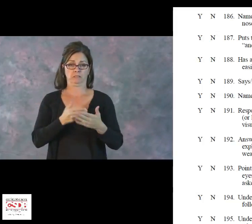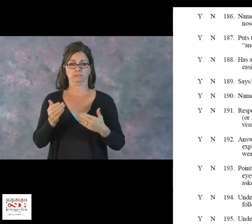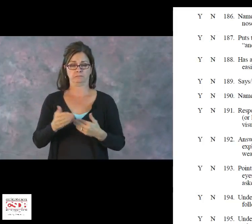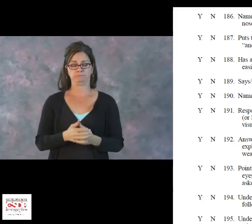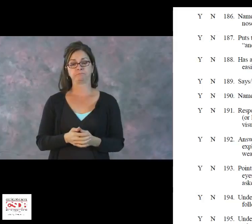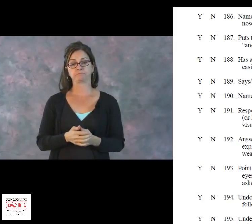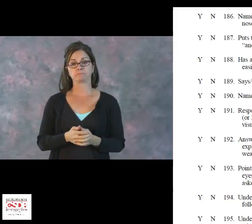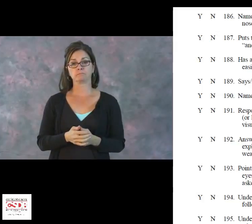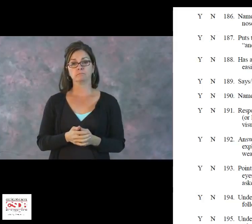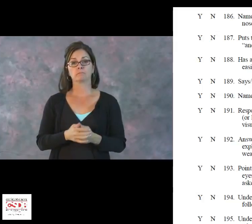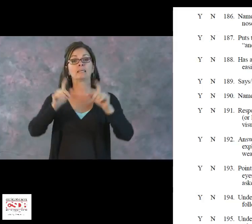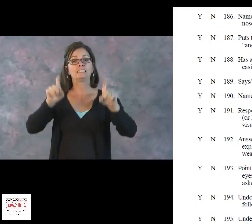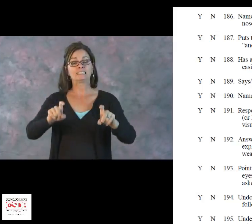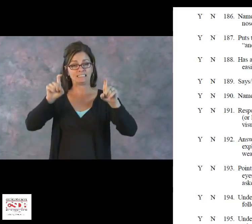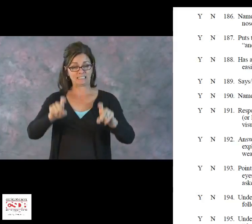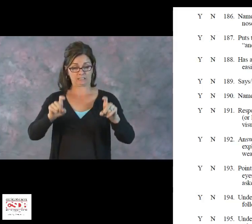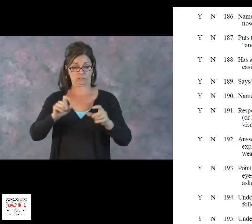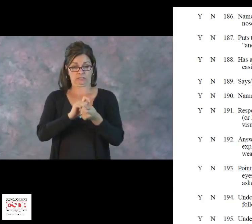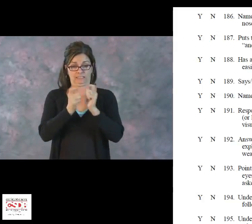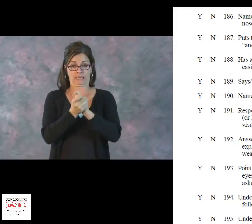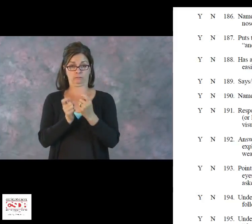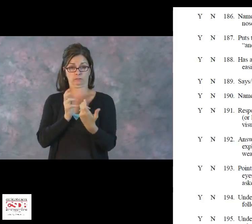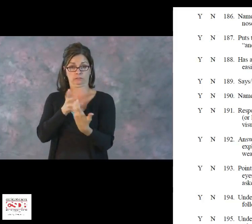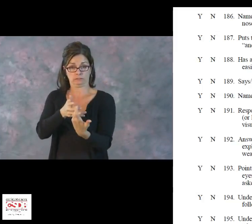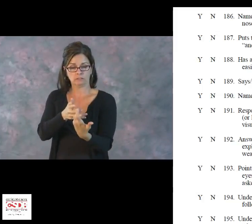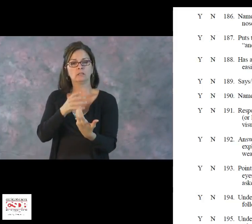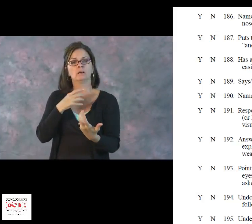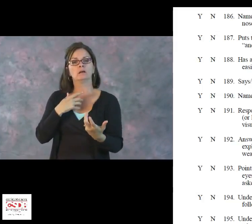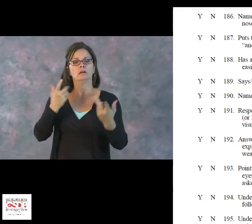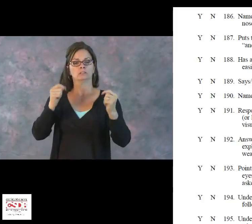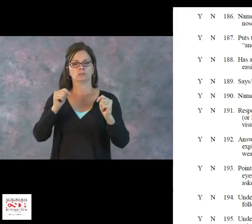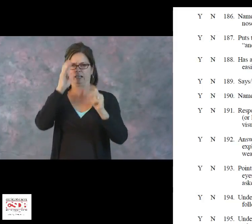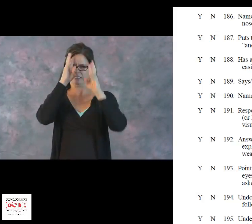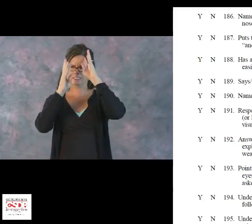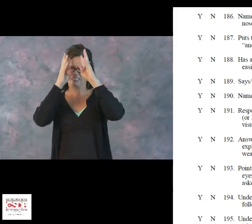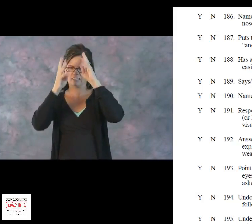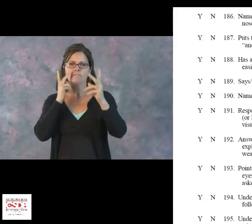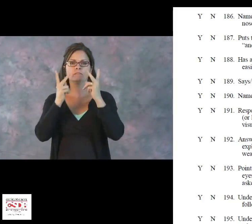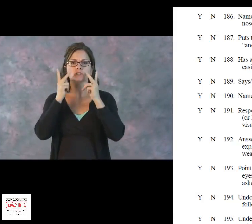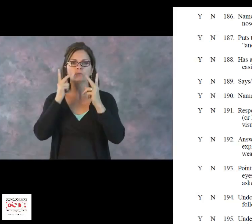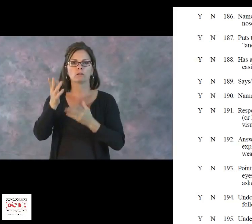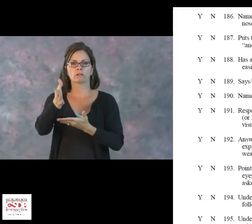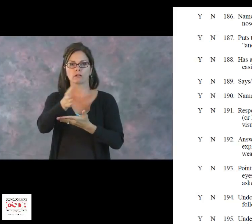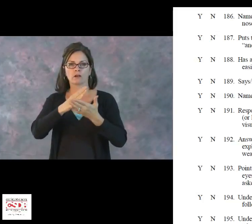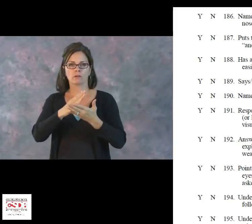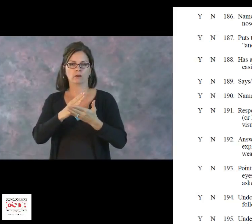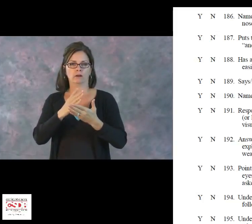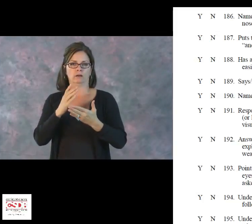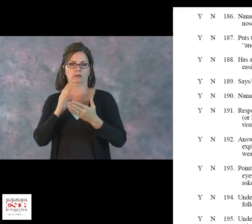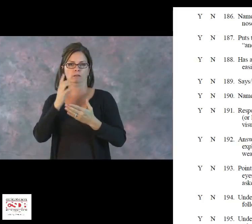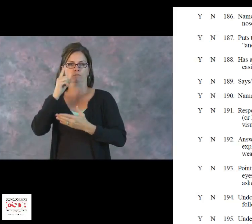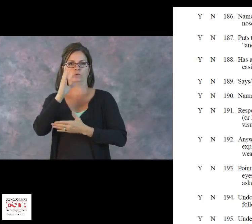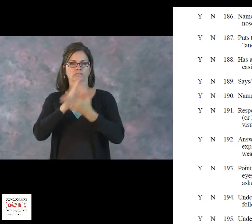The test has been further adapted to try to come up with visual counterparts to some of the auditorily based items.